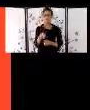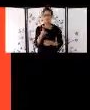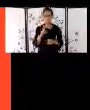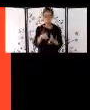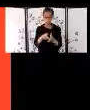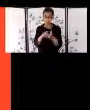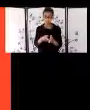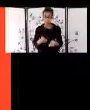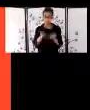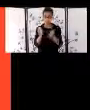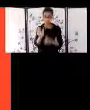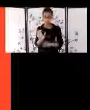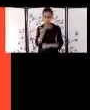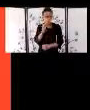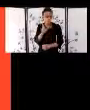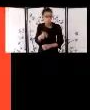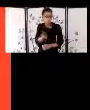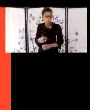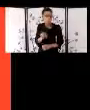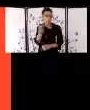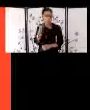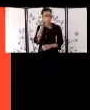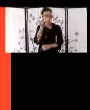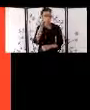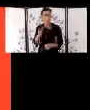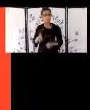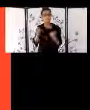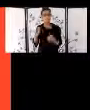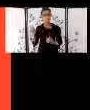need to demonstrate that you have a meaningful and ongoing relationship with the city and